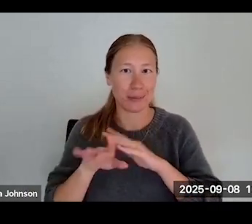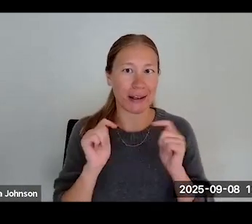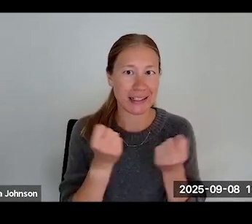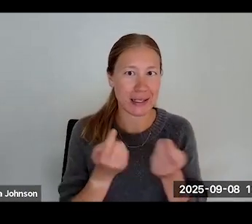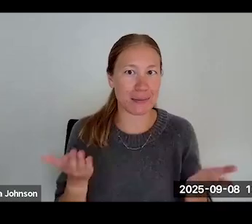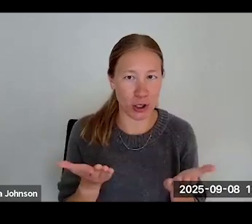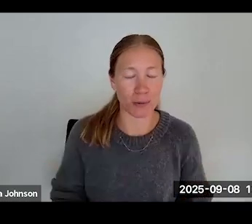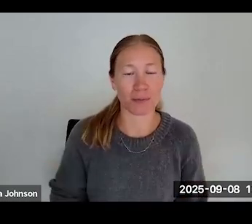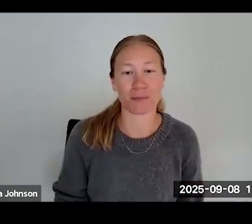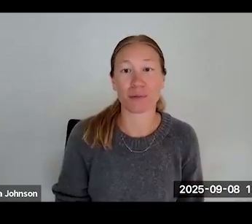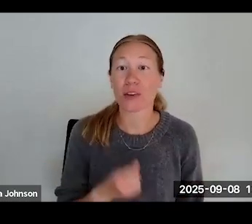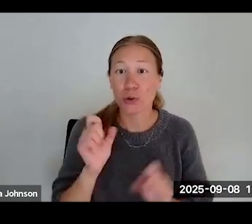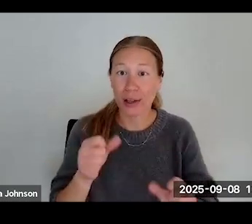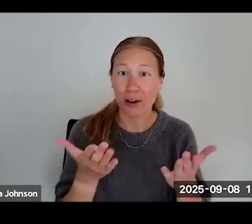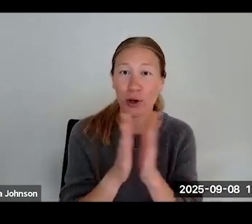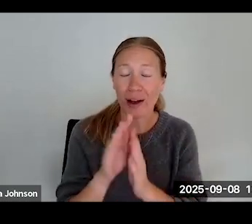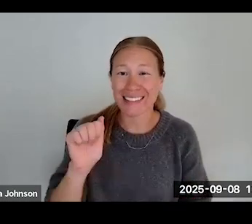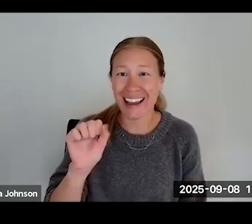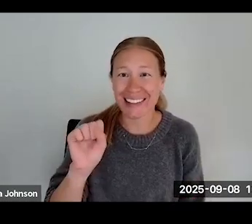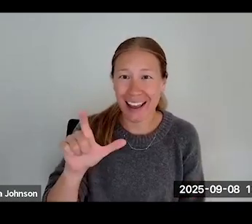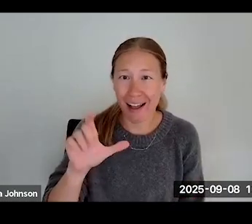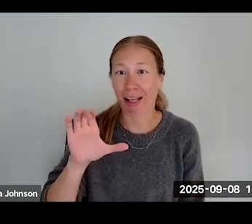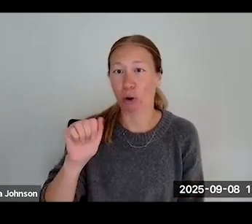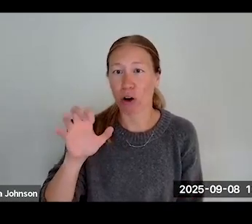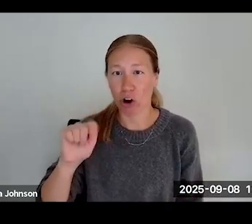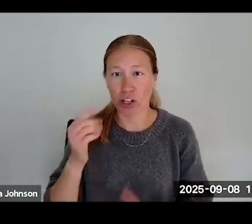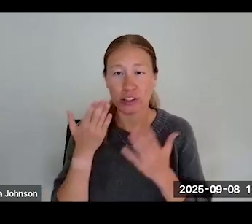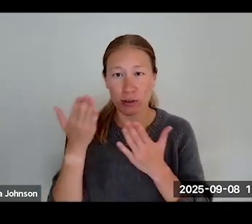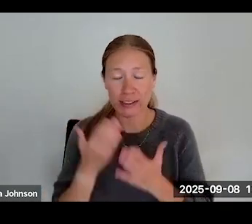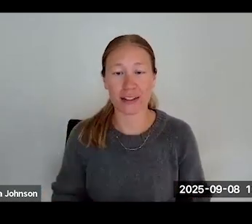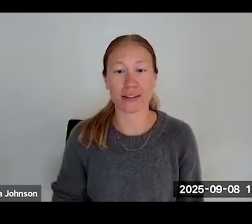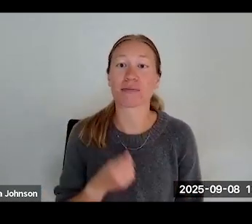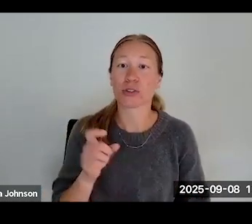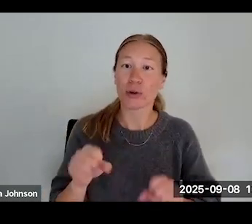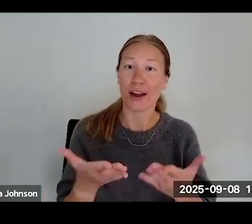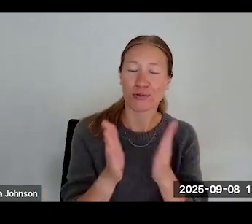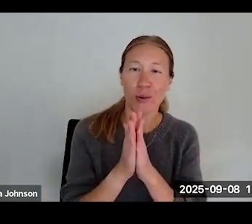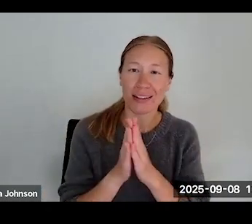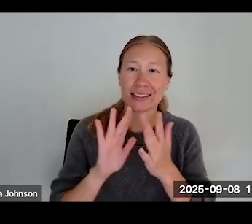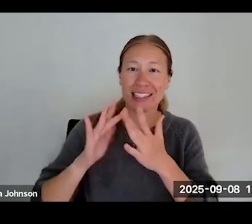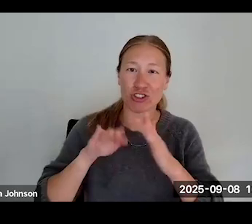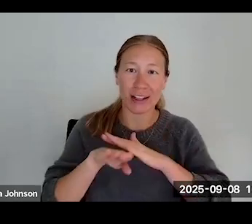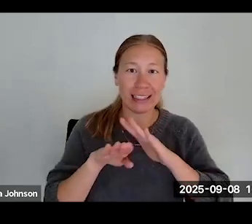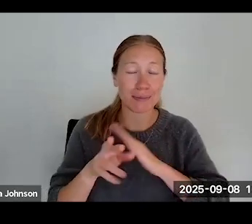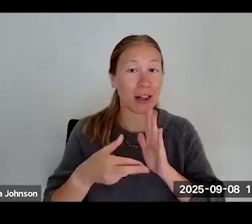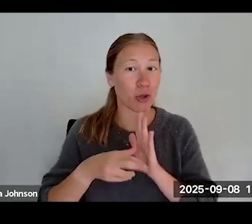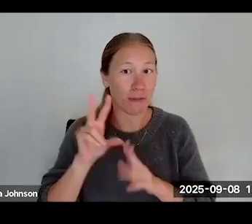You can request ASL and CART services. You can request a digital accessibility review or consultation.